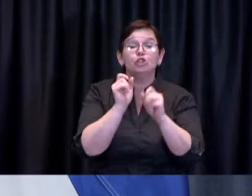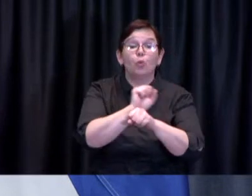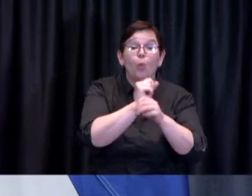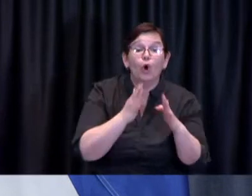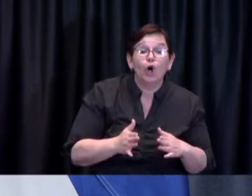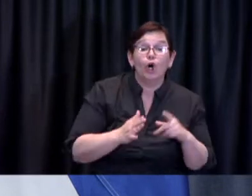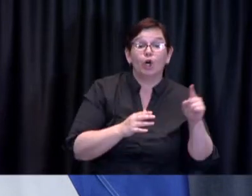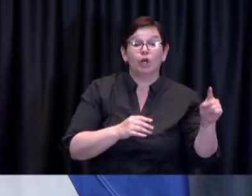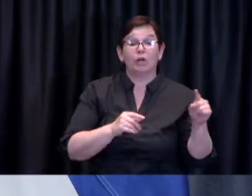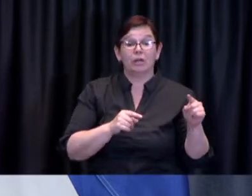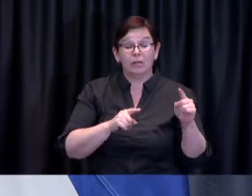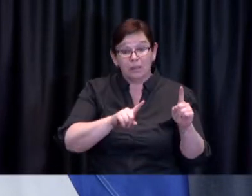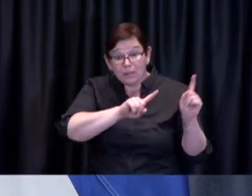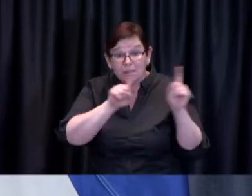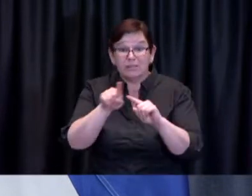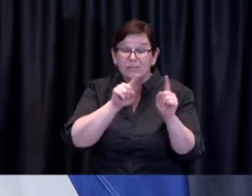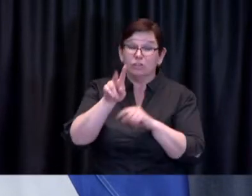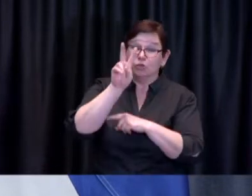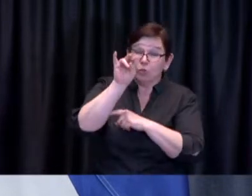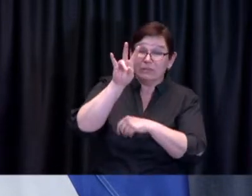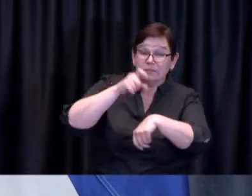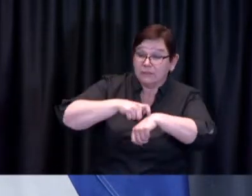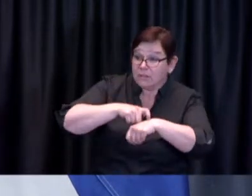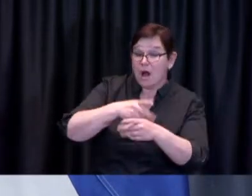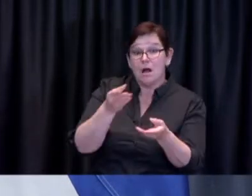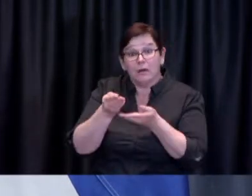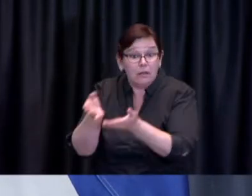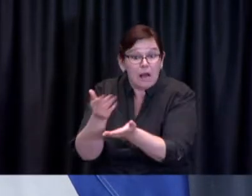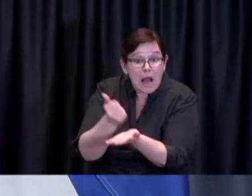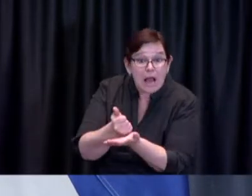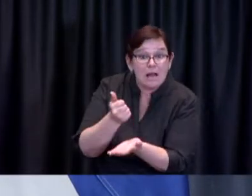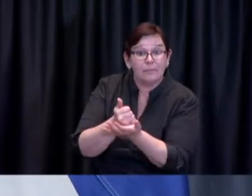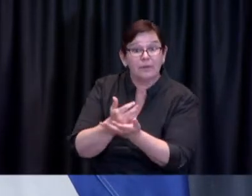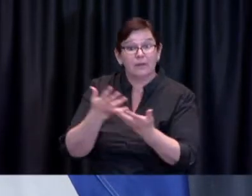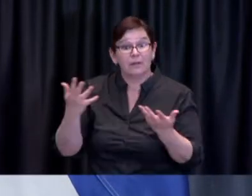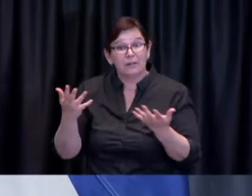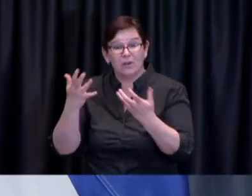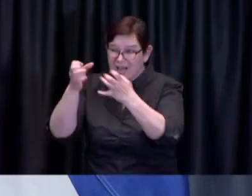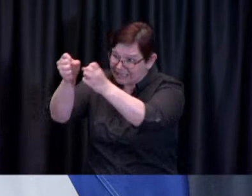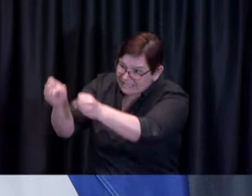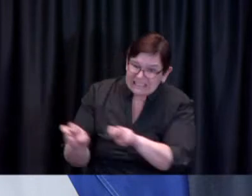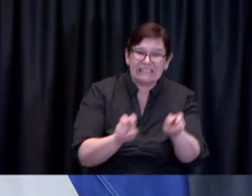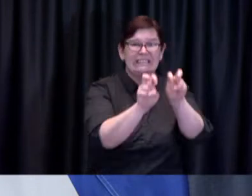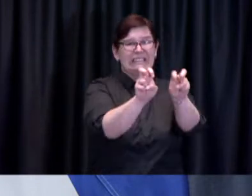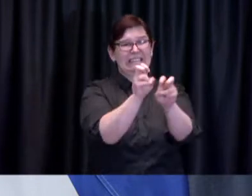to offer housing indoors safe housing indoors to people who were living in that encampment